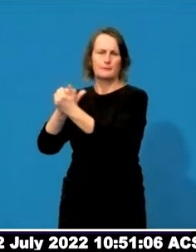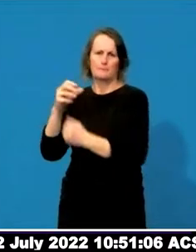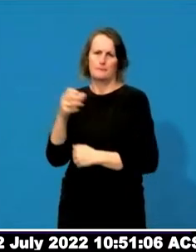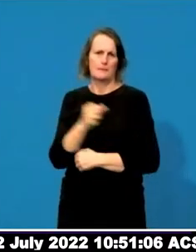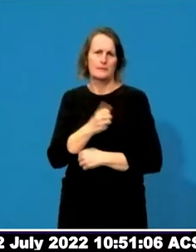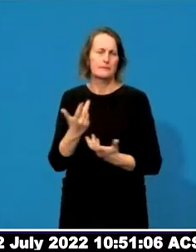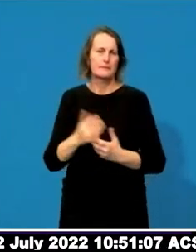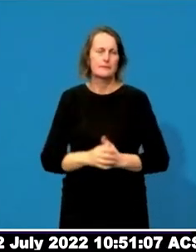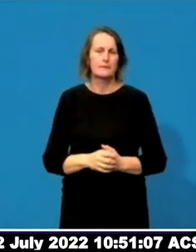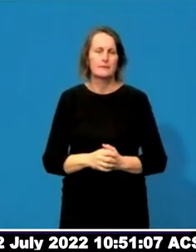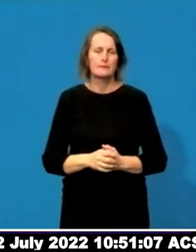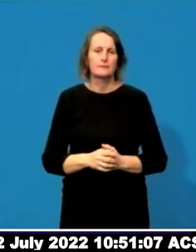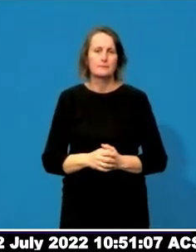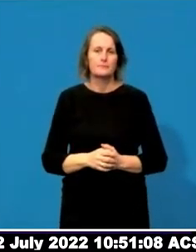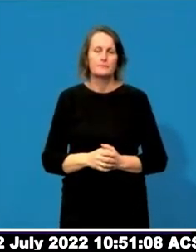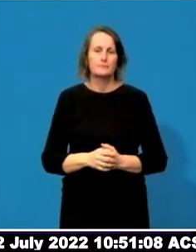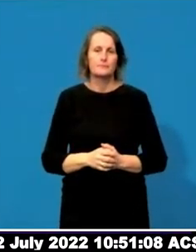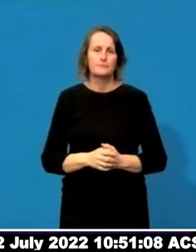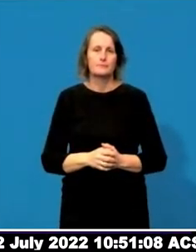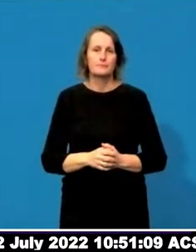sort of anyone that is close to the person,